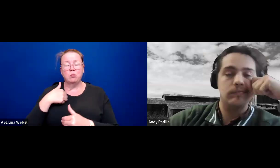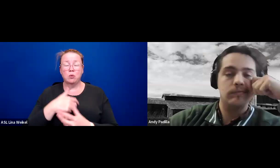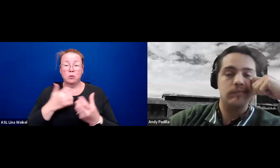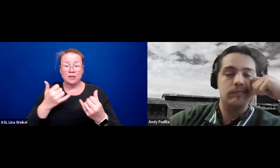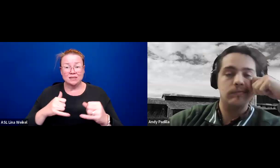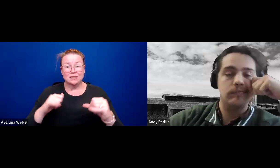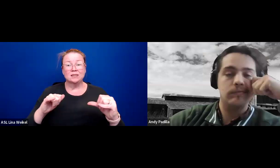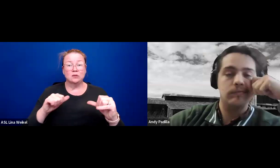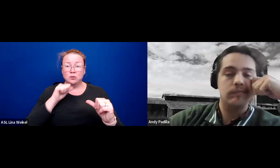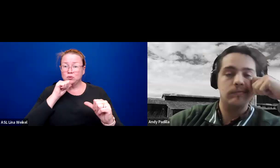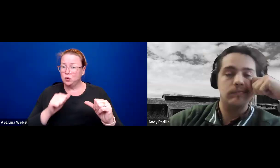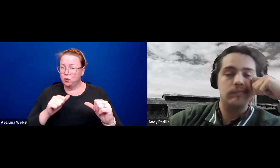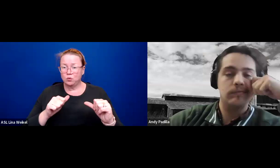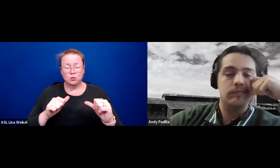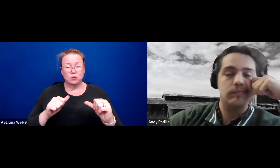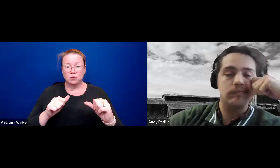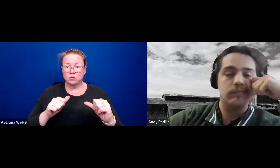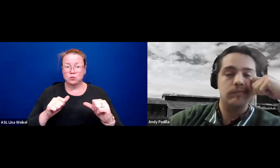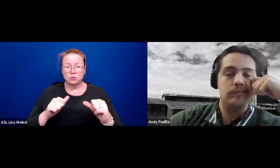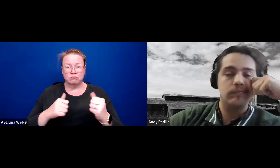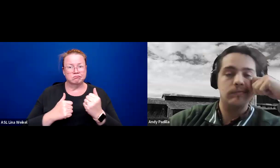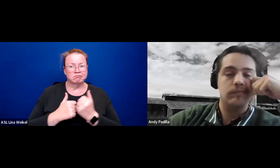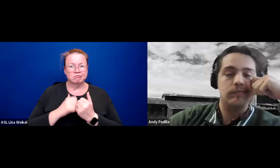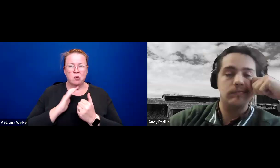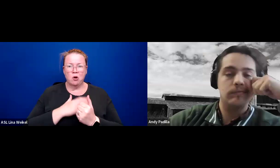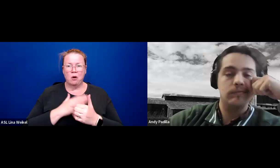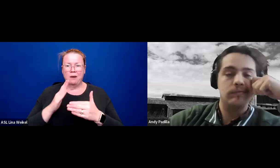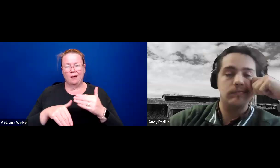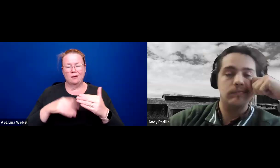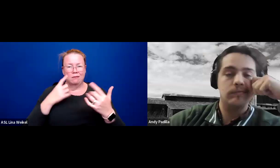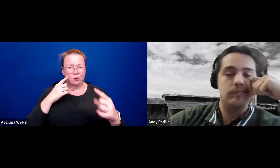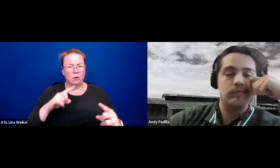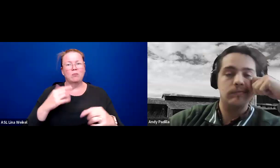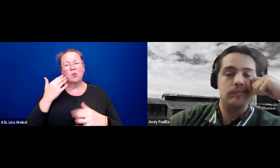Elissa w/ APRIL: do not Elissa w/ APRIL: hold up our end of the bargain. You know we still